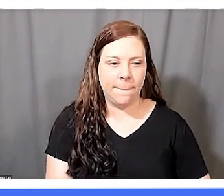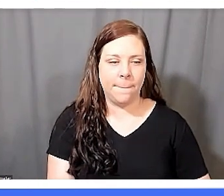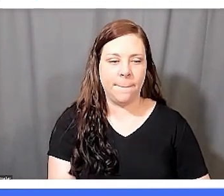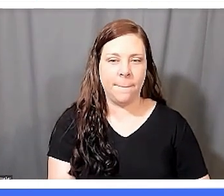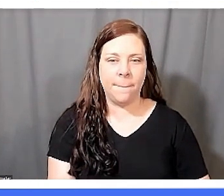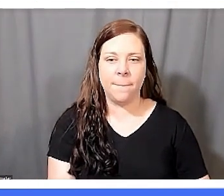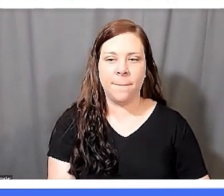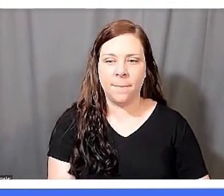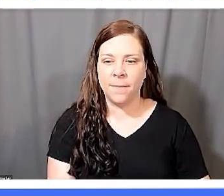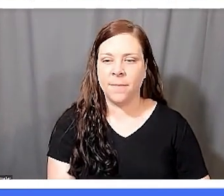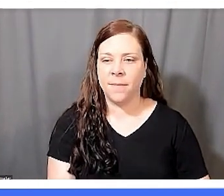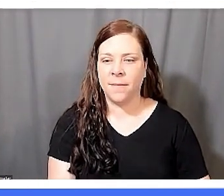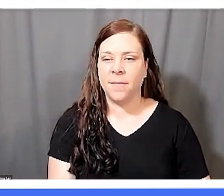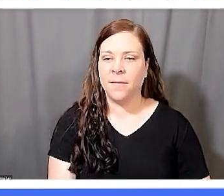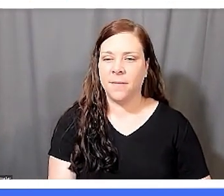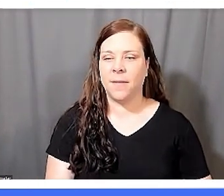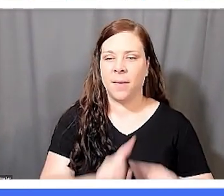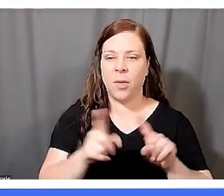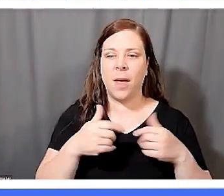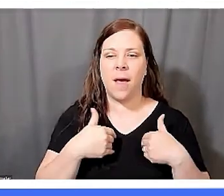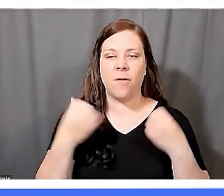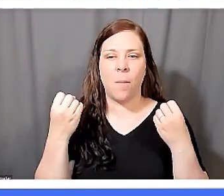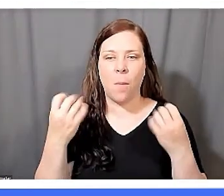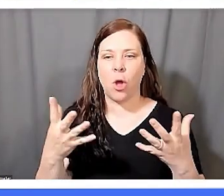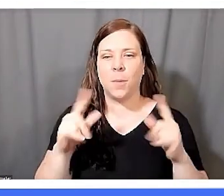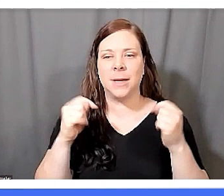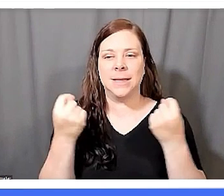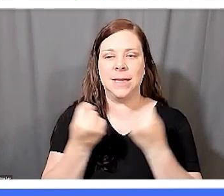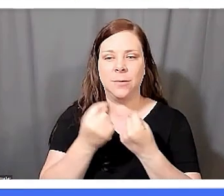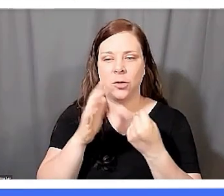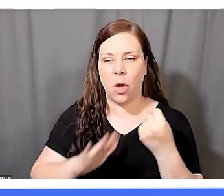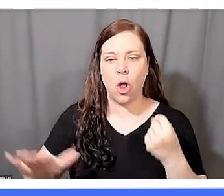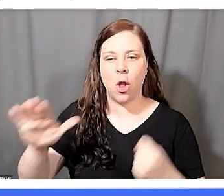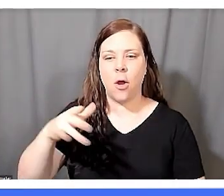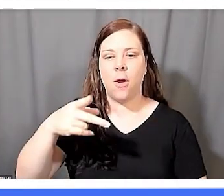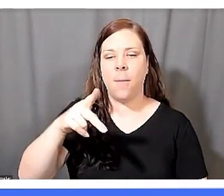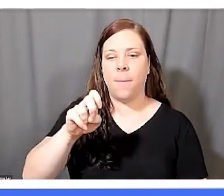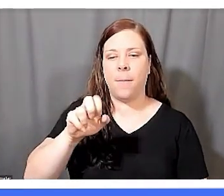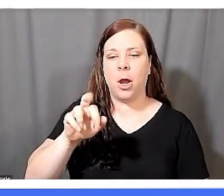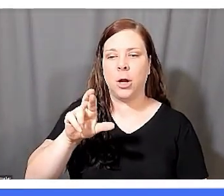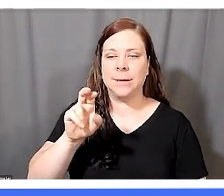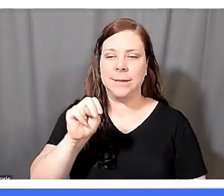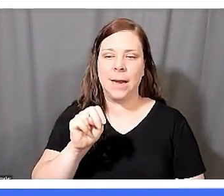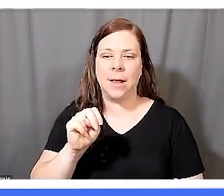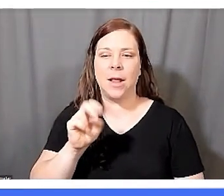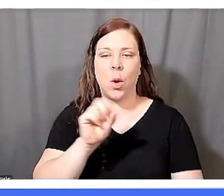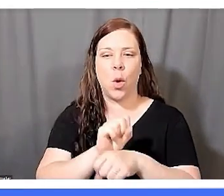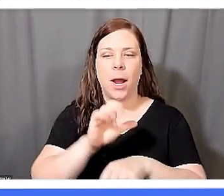But we have multiple teams throughout Pearson that are working on making our products accessible, more accessible.